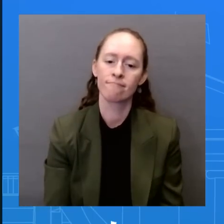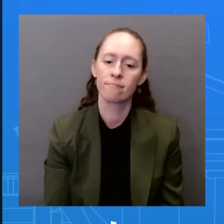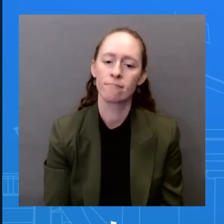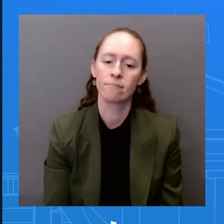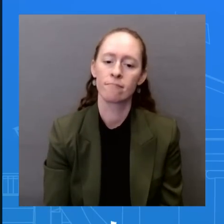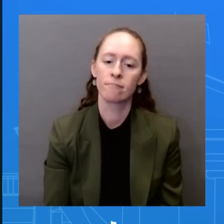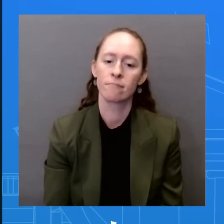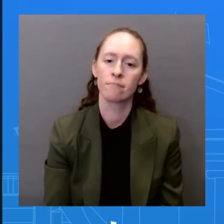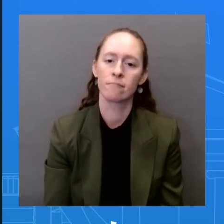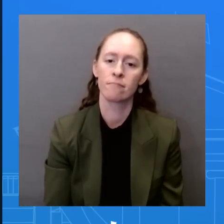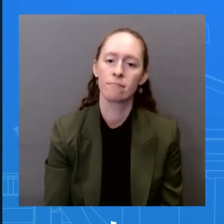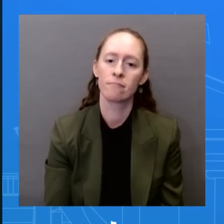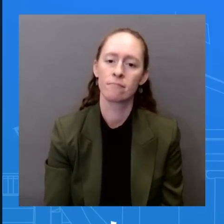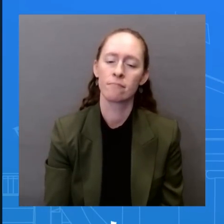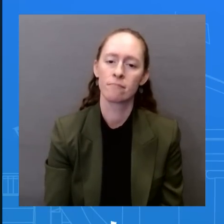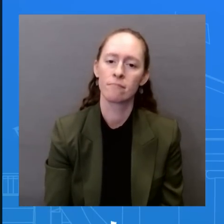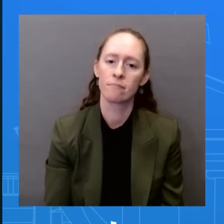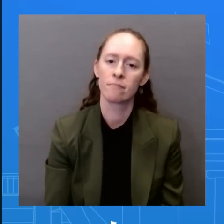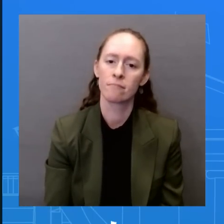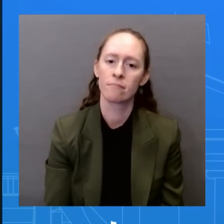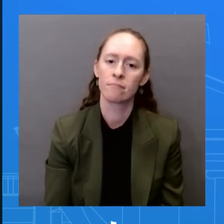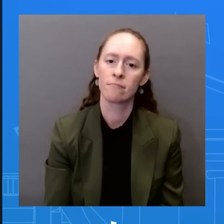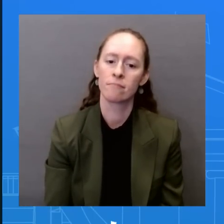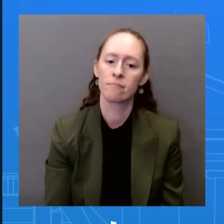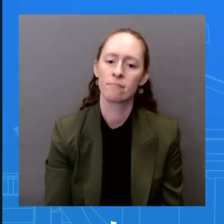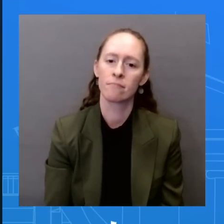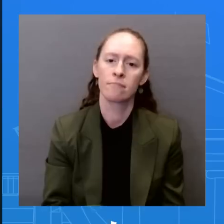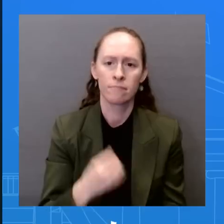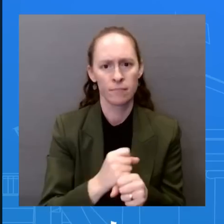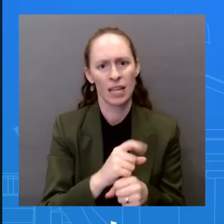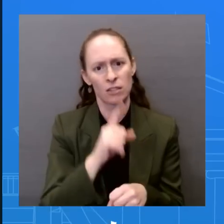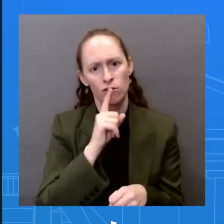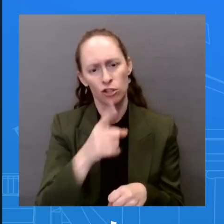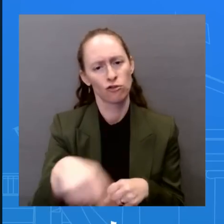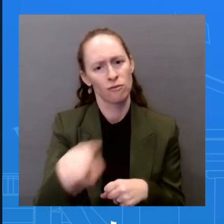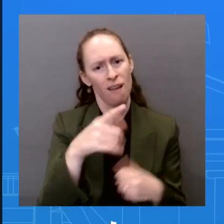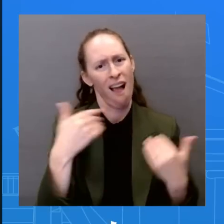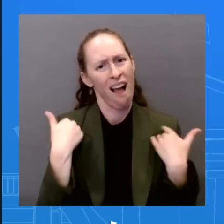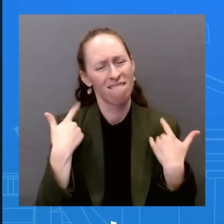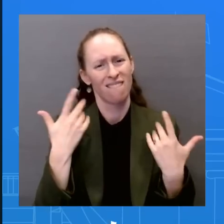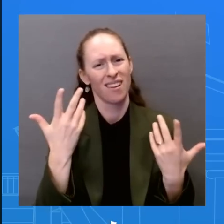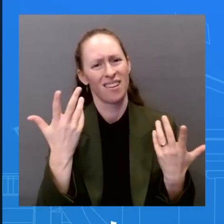that we see across the country. So, he has used the power and -- the power of the pen, if you will,